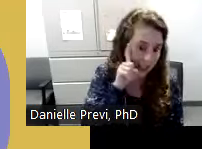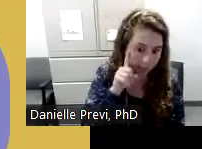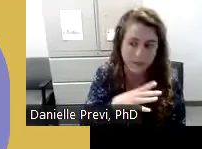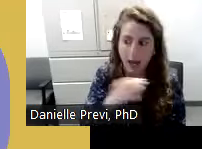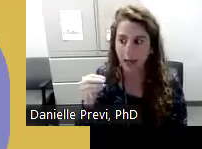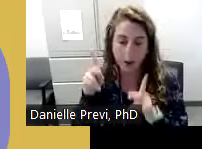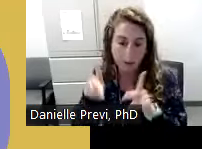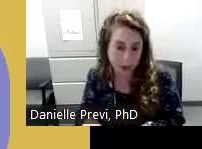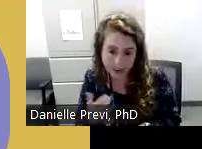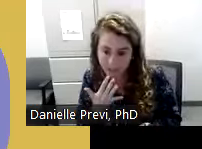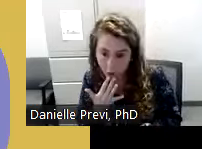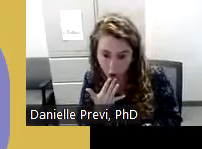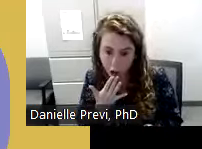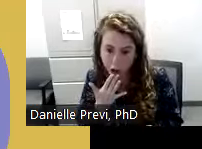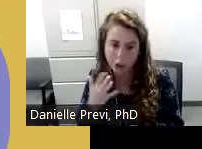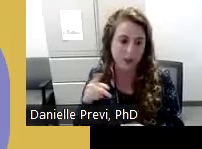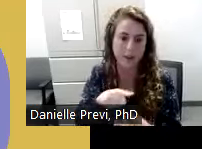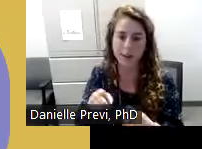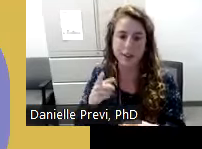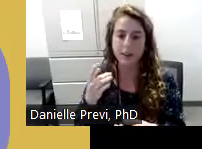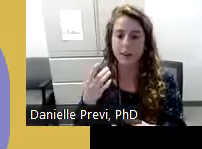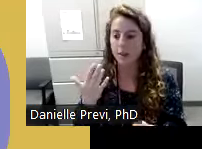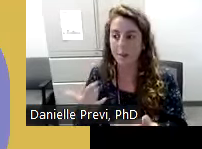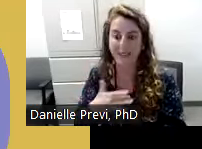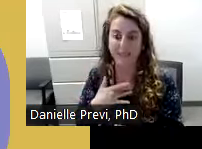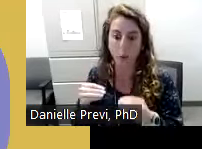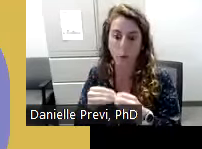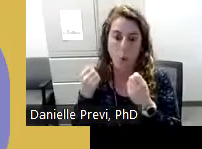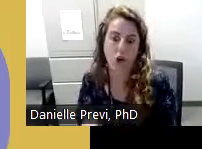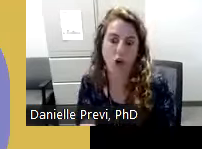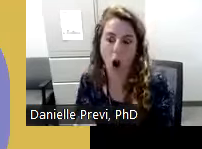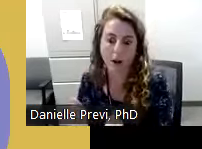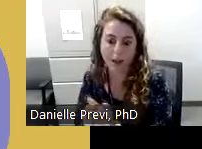more than one identity. They may be deaf, and they might be a person of color or they